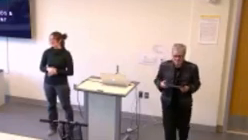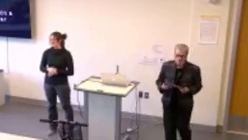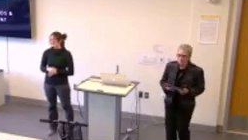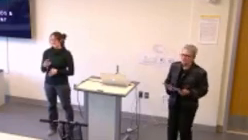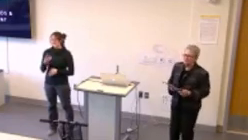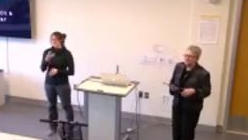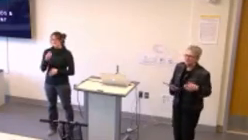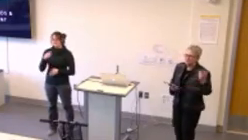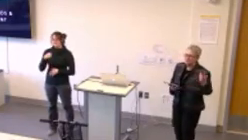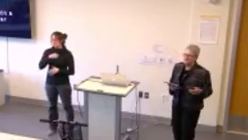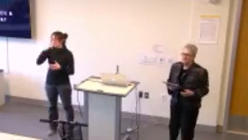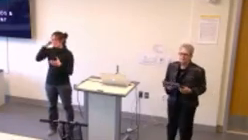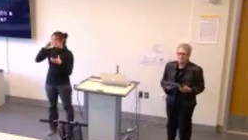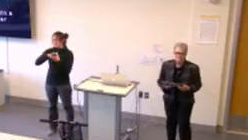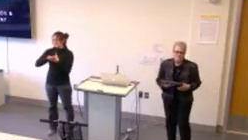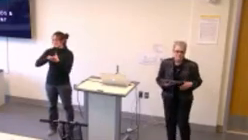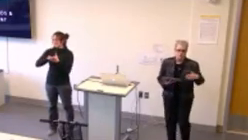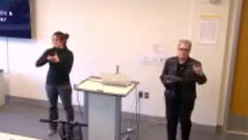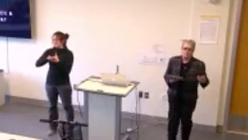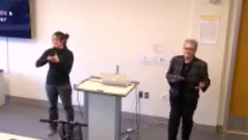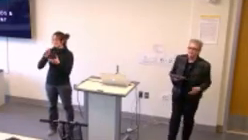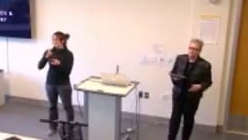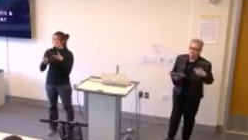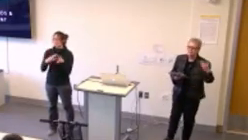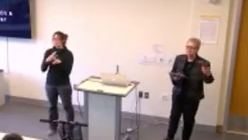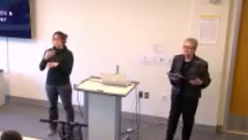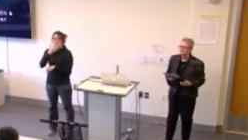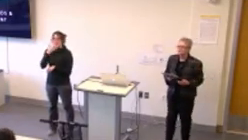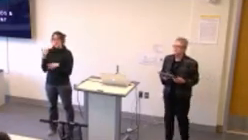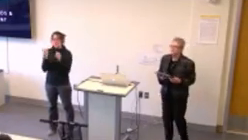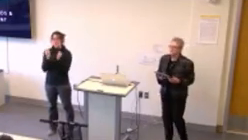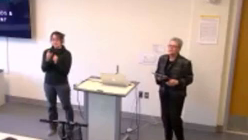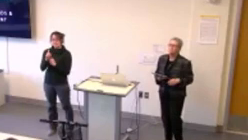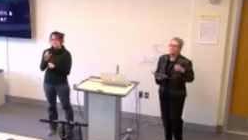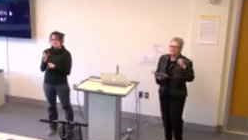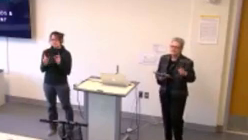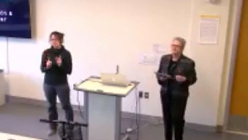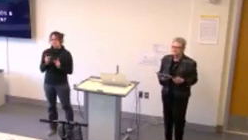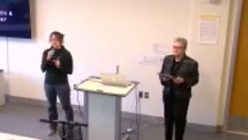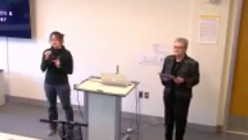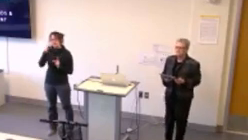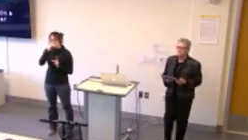And we believe that the world's better with disabled people and because of disabled people.